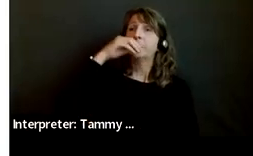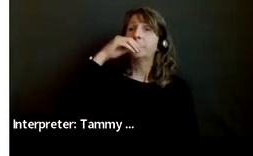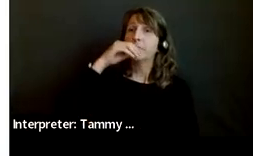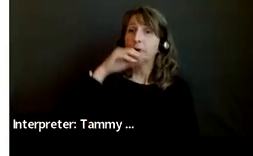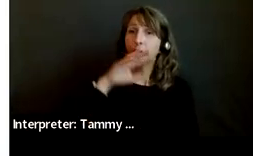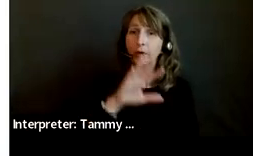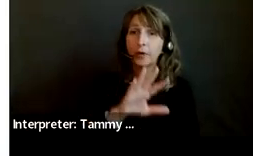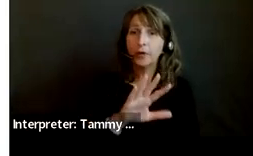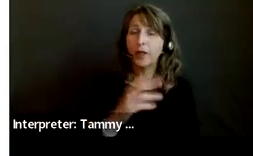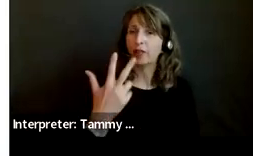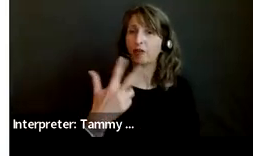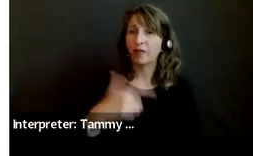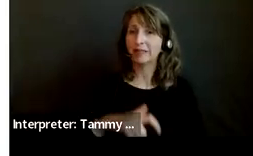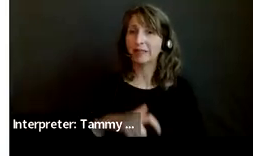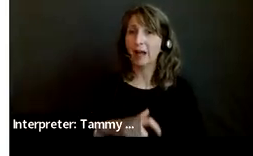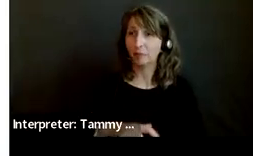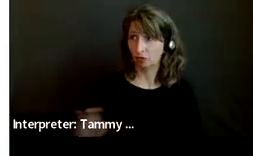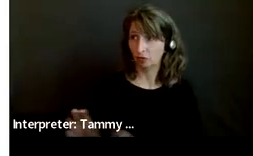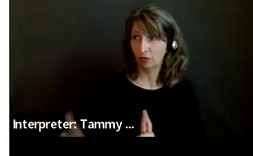Do this with me when you are ready. I'm gonna start now. You come in with me whenever you can and then starting the breathing.